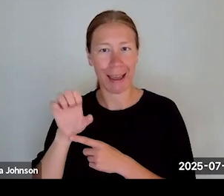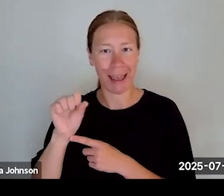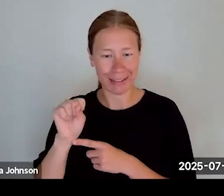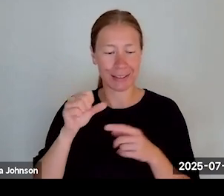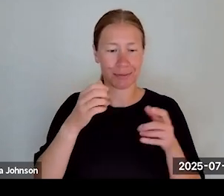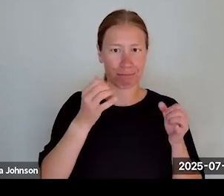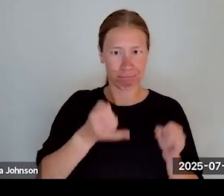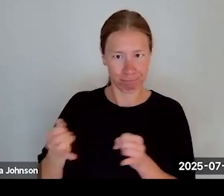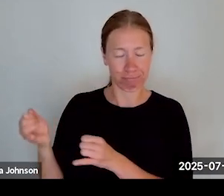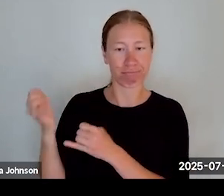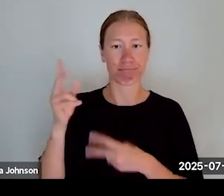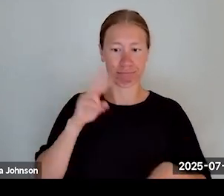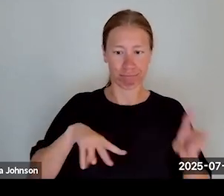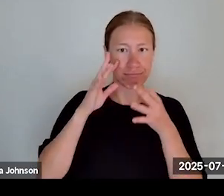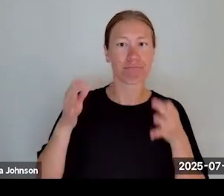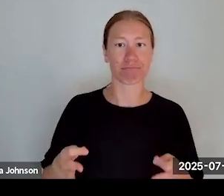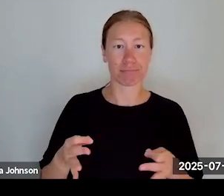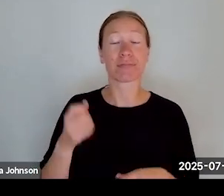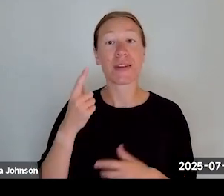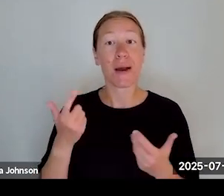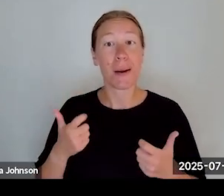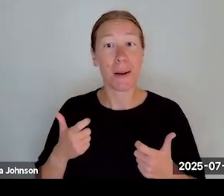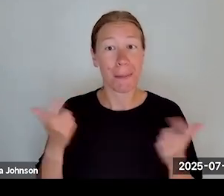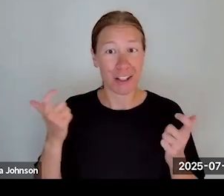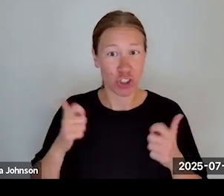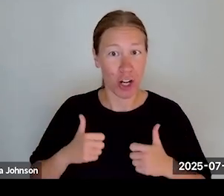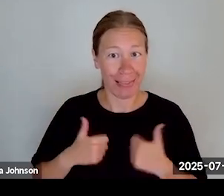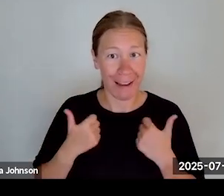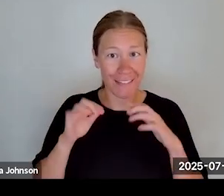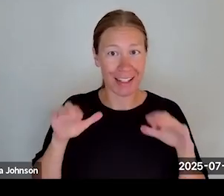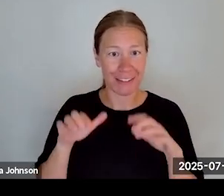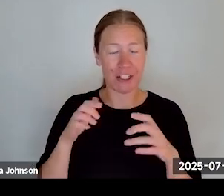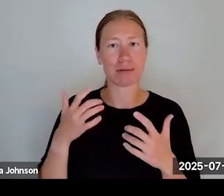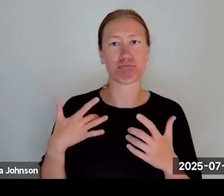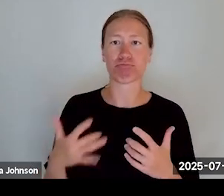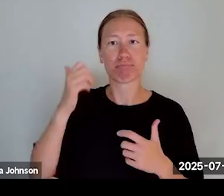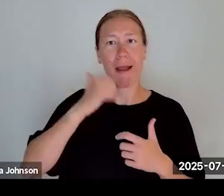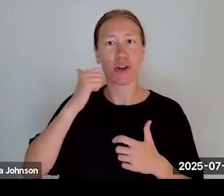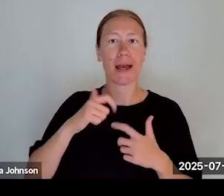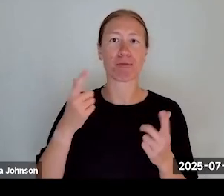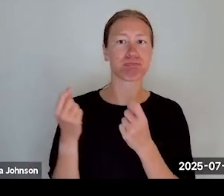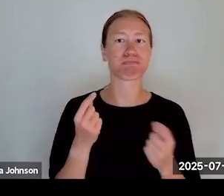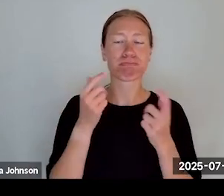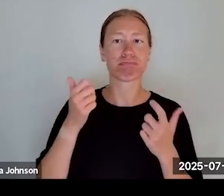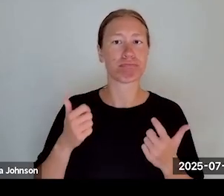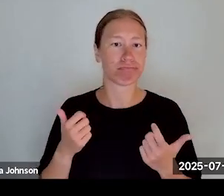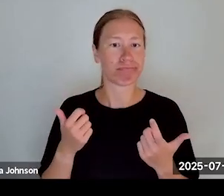Major life activities are those functions that are important to most people's daily lives. These can be specific tasks